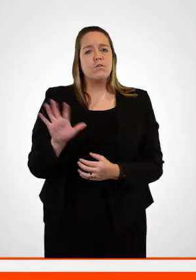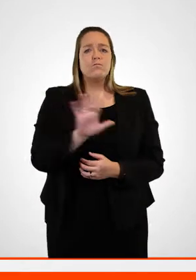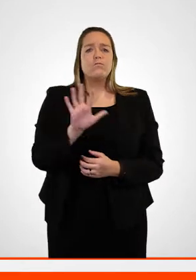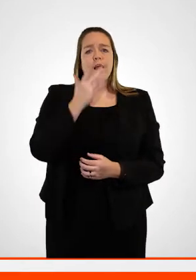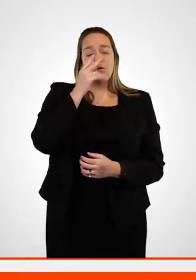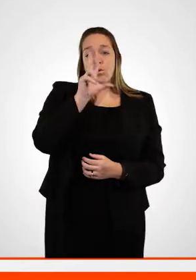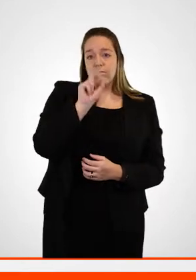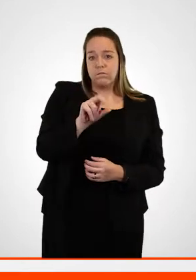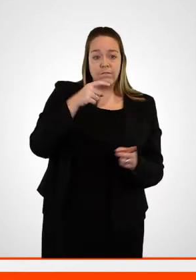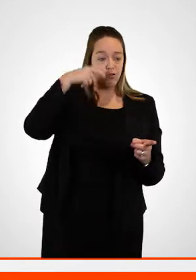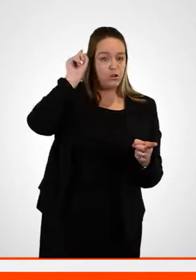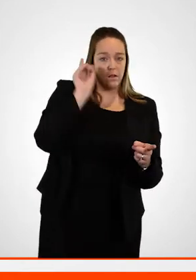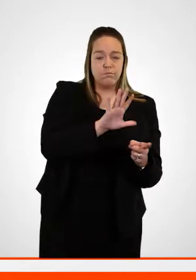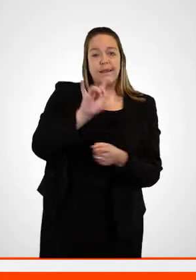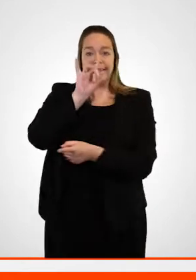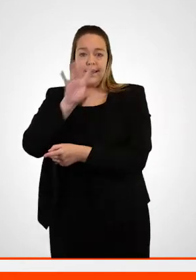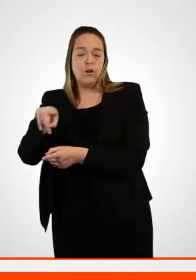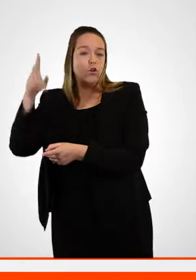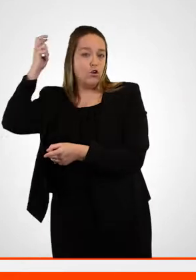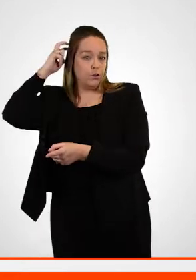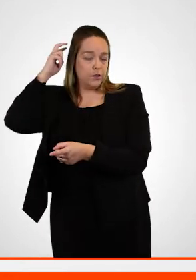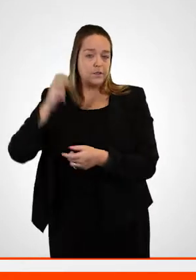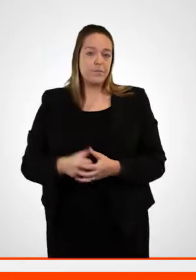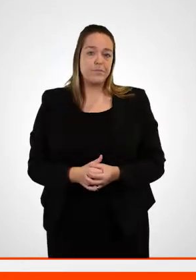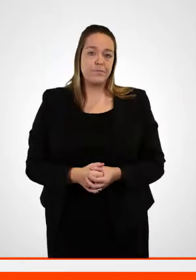Average age of about 12 in the hearing aid group, 10 in the cochlear implant group.